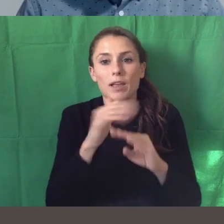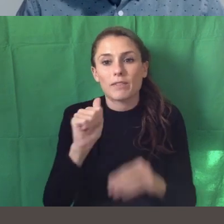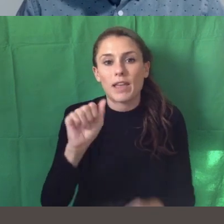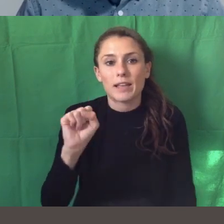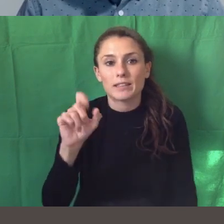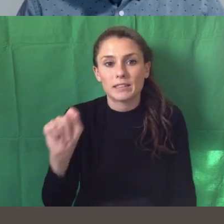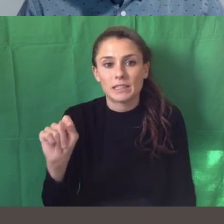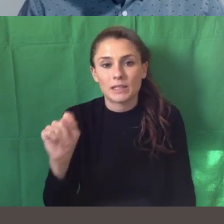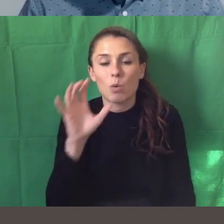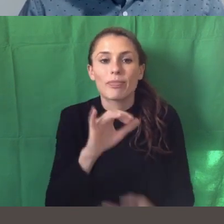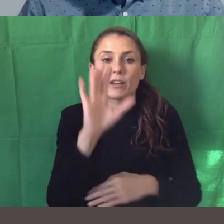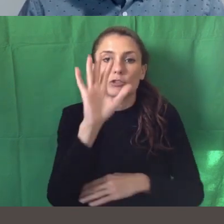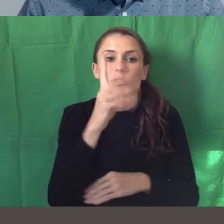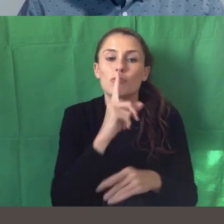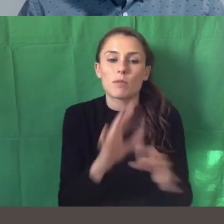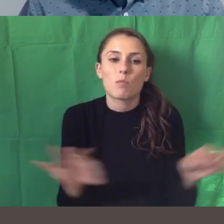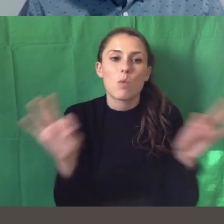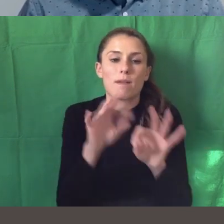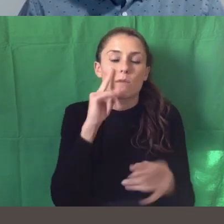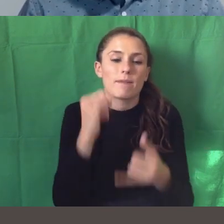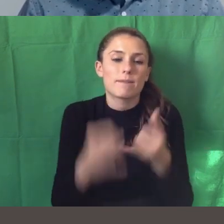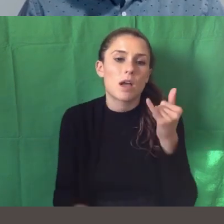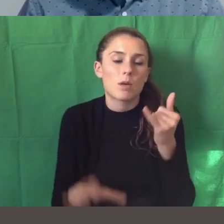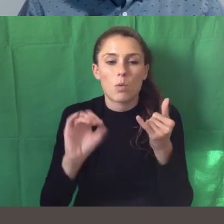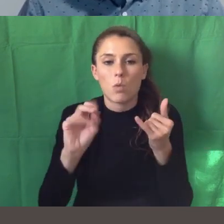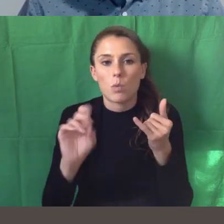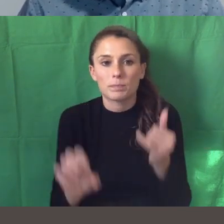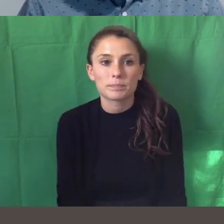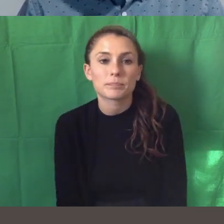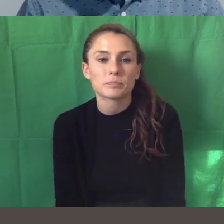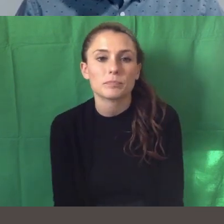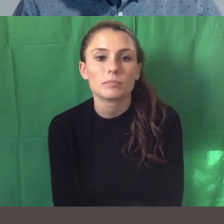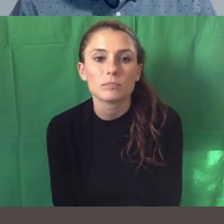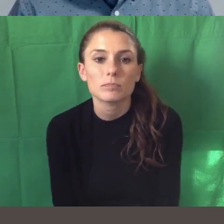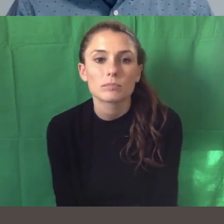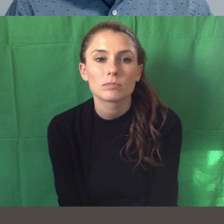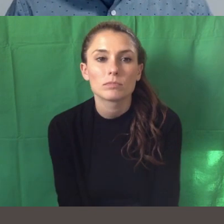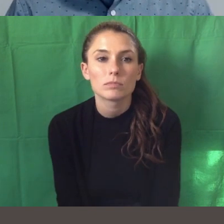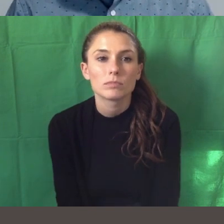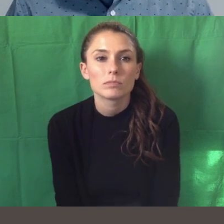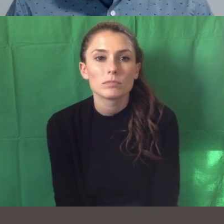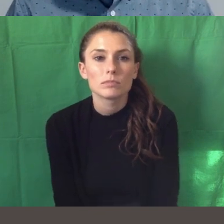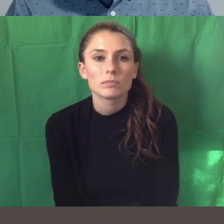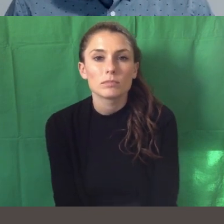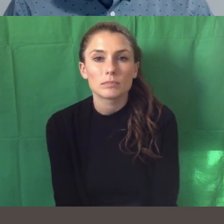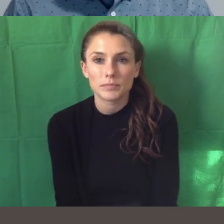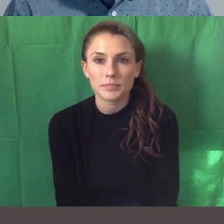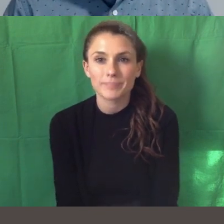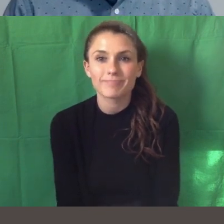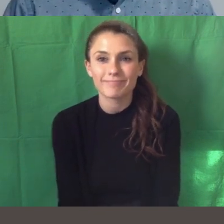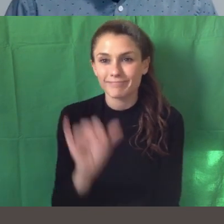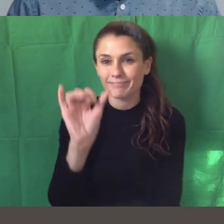So that tree is very important to getting the final code out.